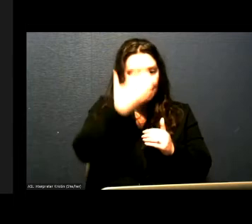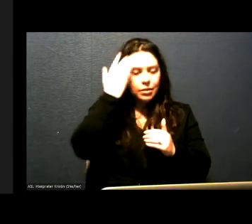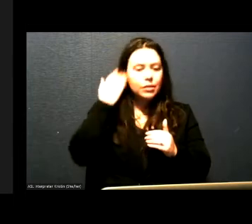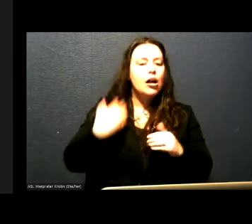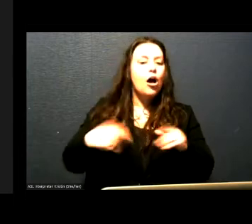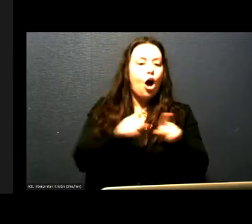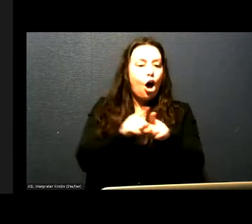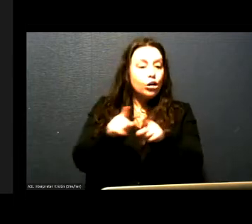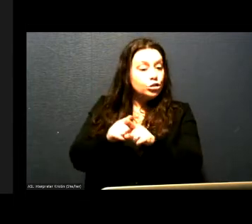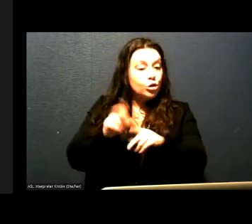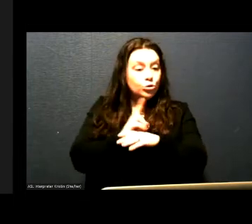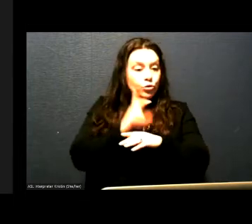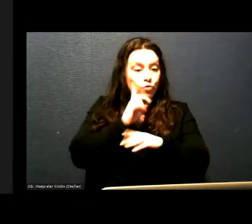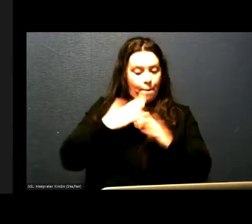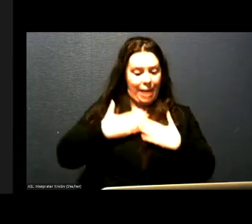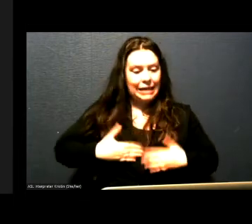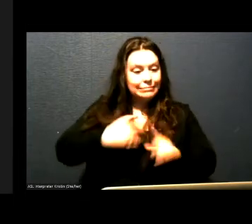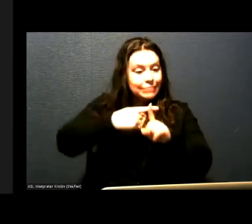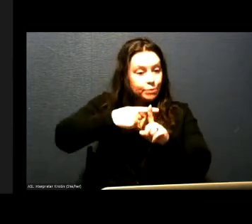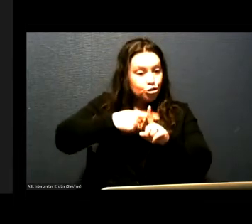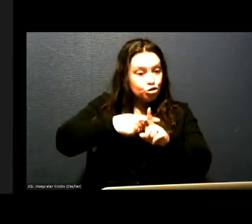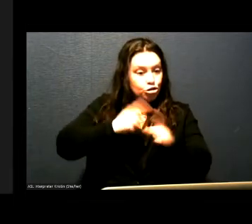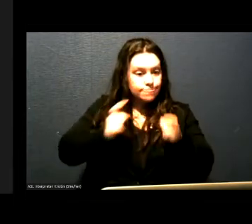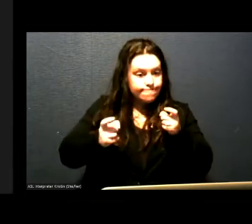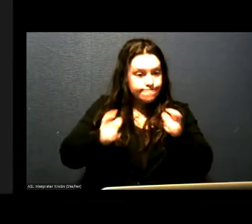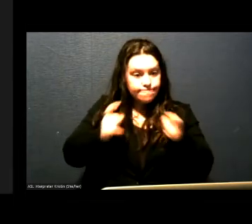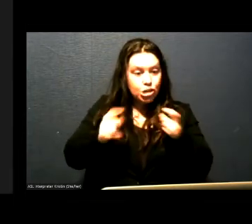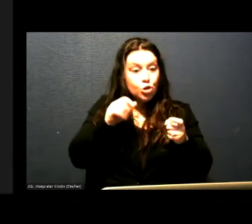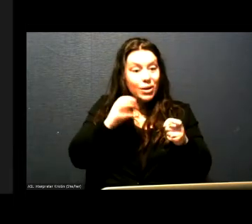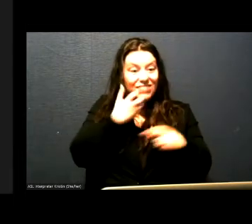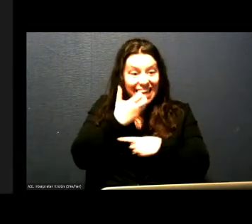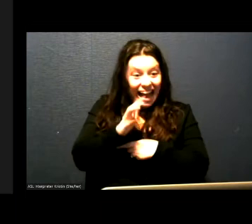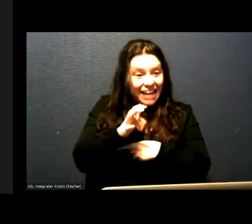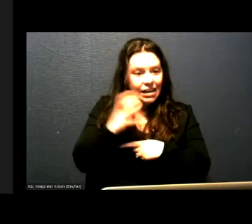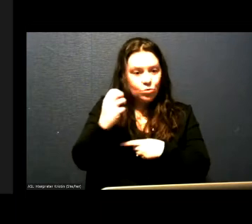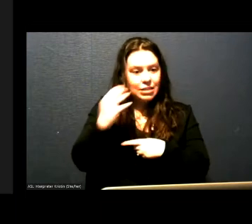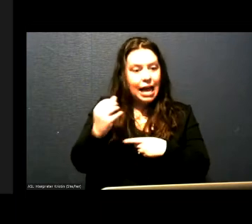their pouch actually helps cool them off when it's really hot out. Um and also it acts as a